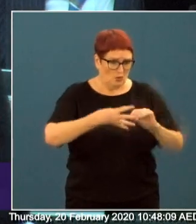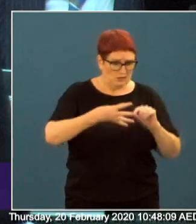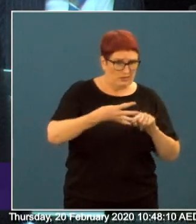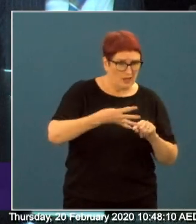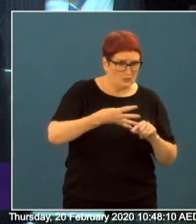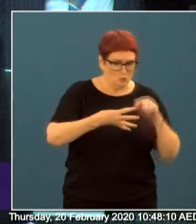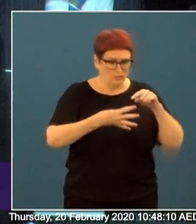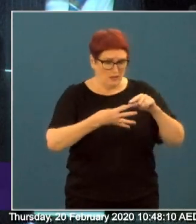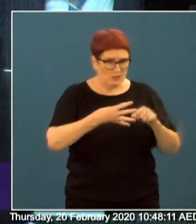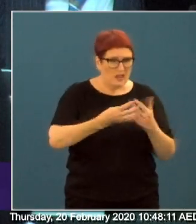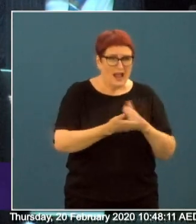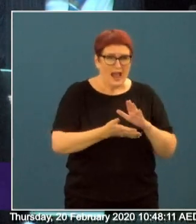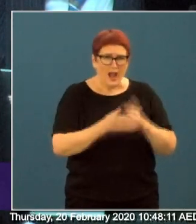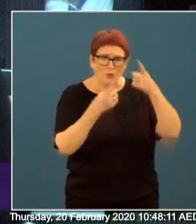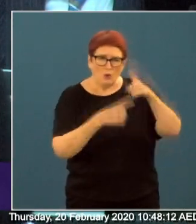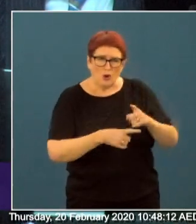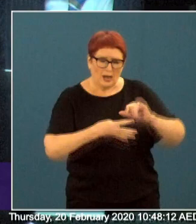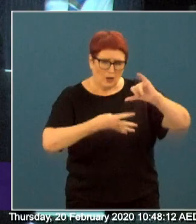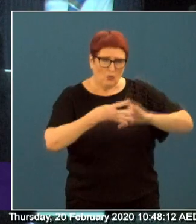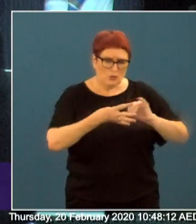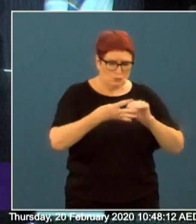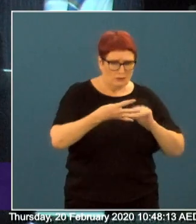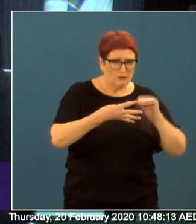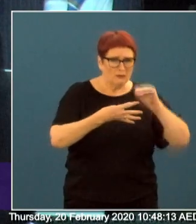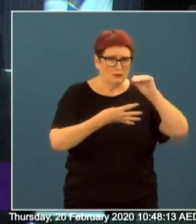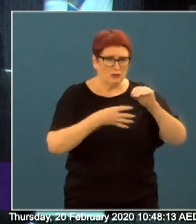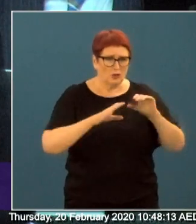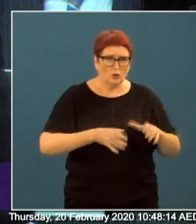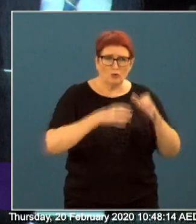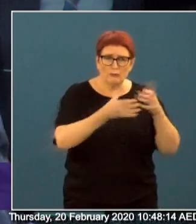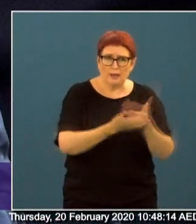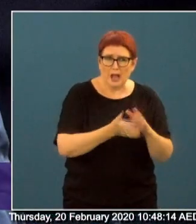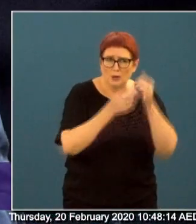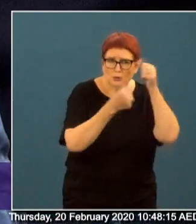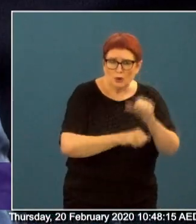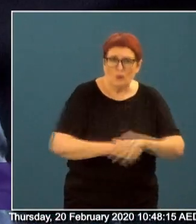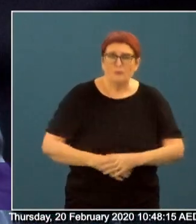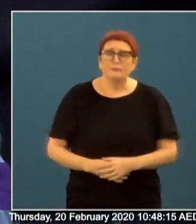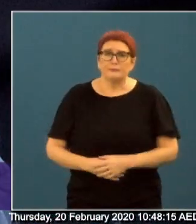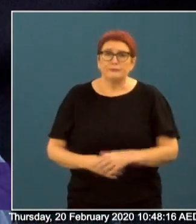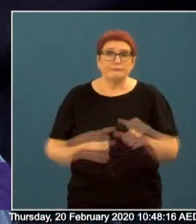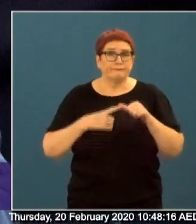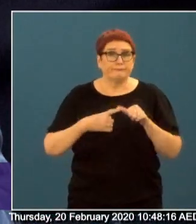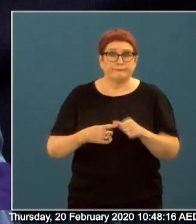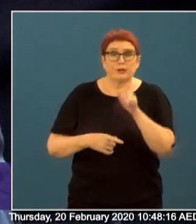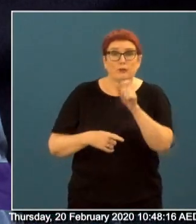Is there a particular test or assessment that has to be done? A person with an intellectual disability can be